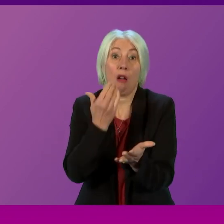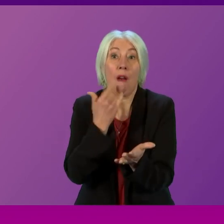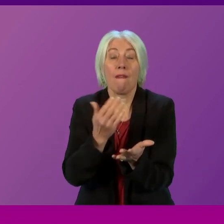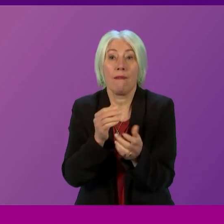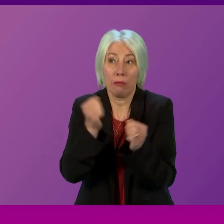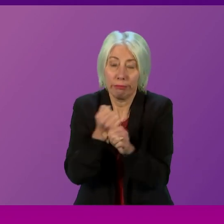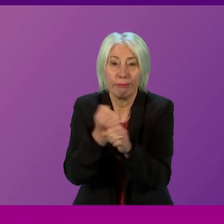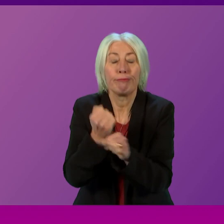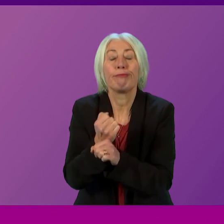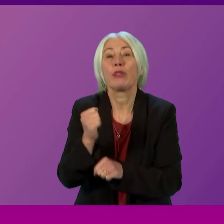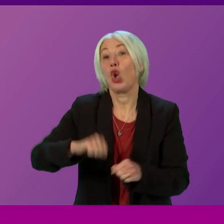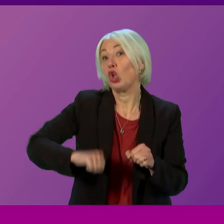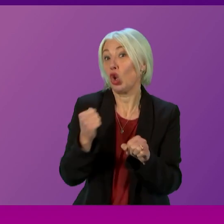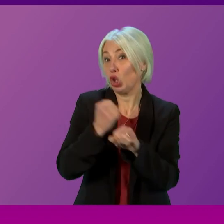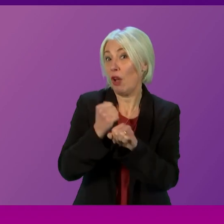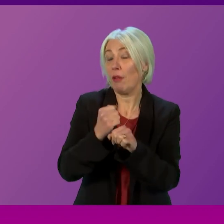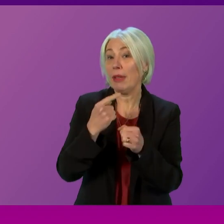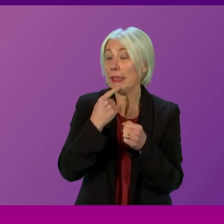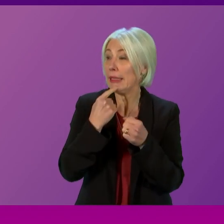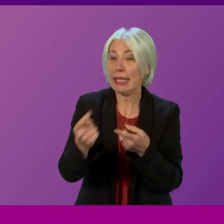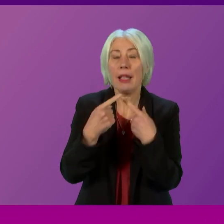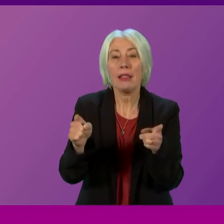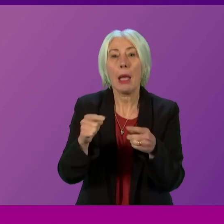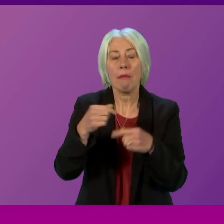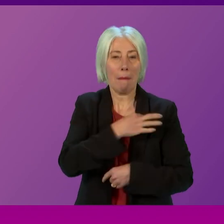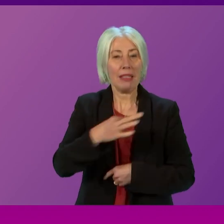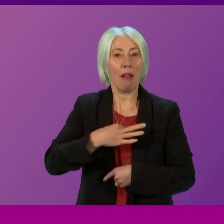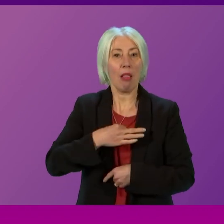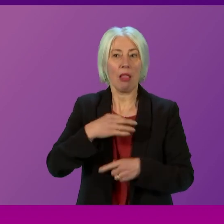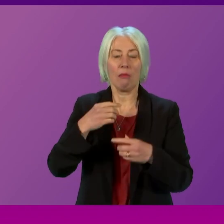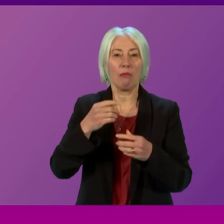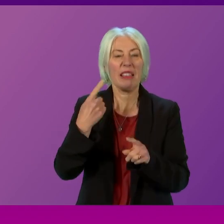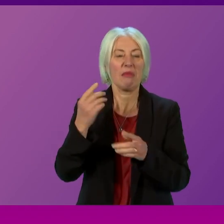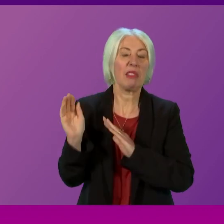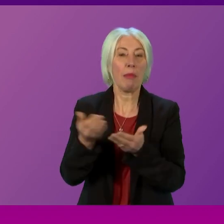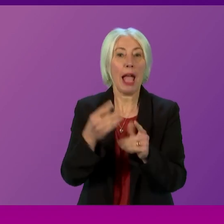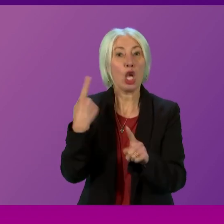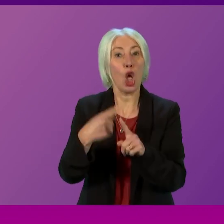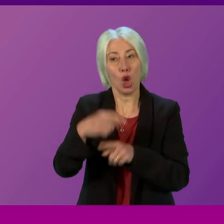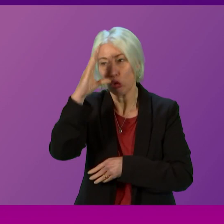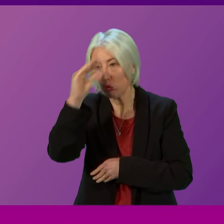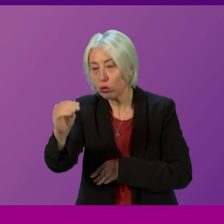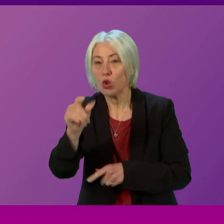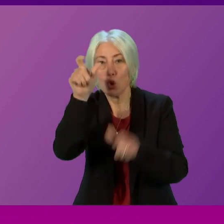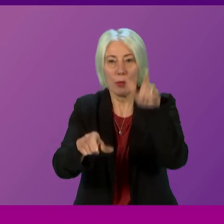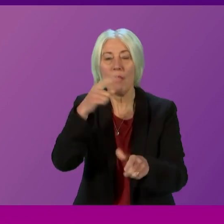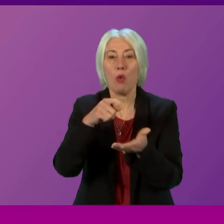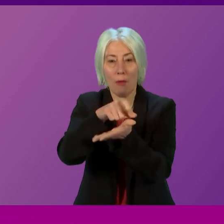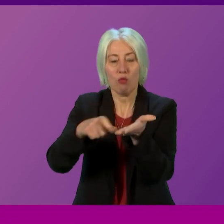Scottish Government officials have issued a medicine supply alert notice providing advice to healthcare professionals on prescribing options, including